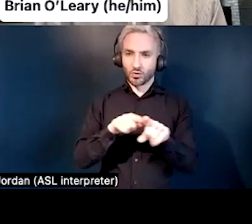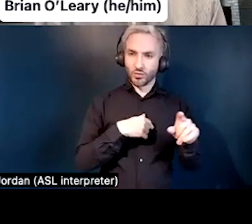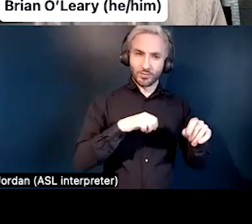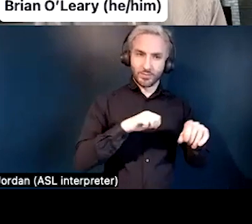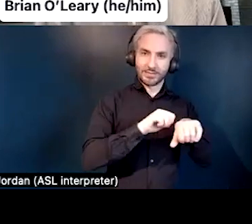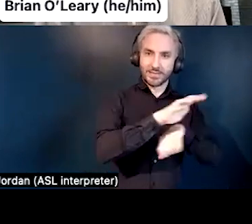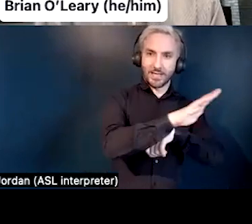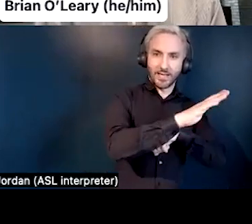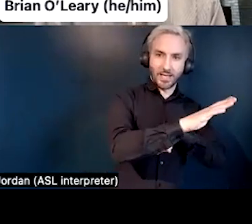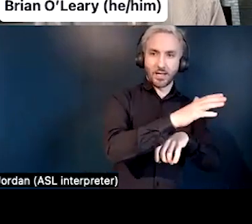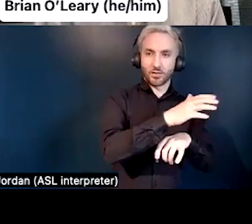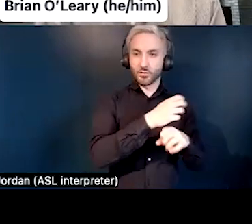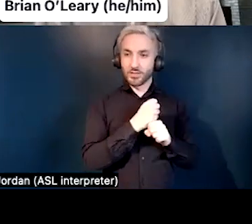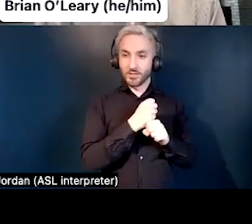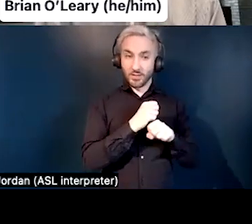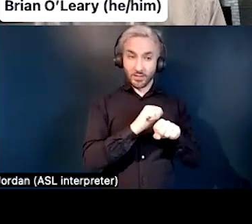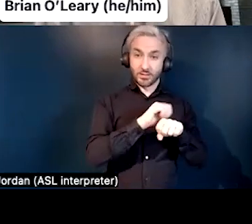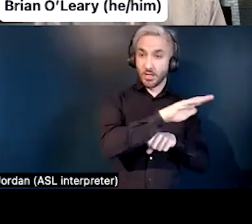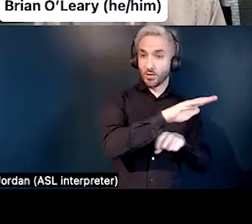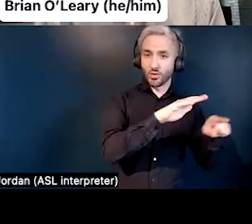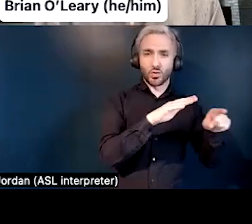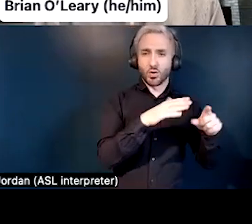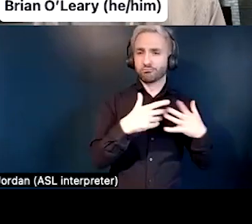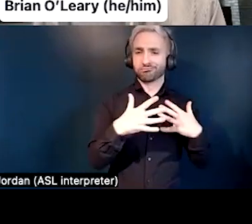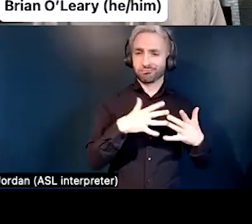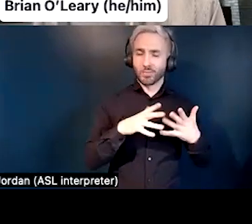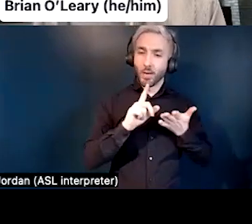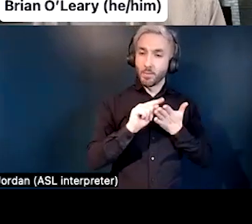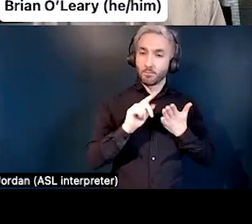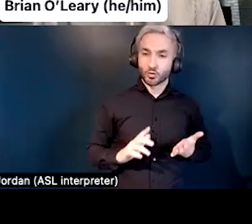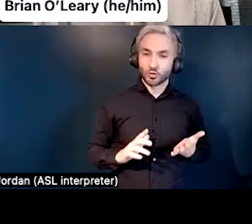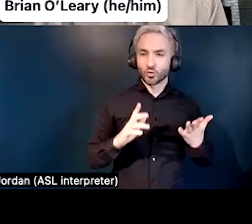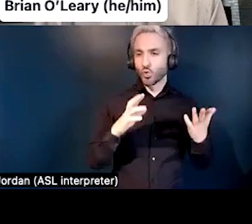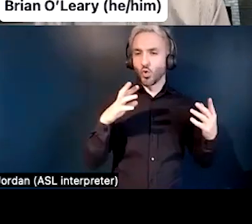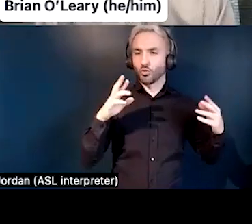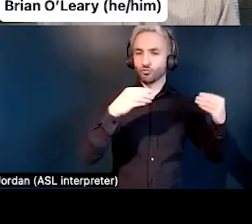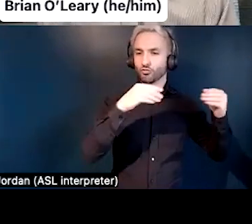whether the sender is a publisher or a retailer. And that's something that requires